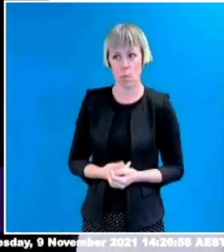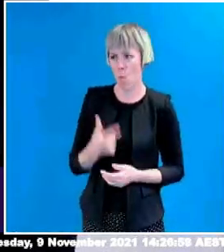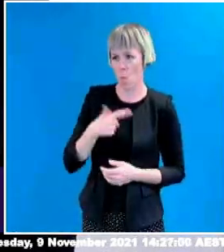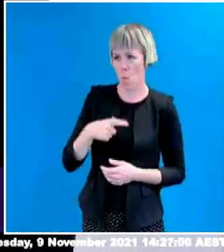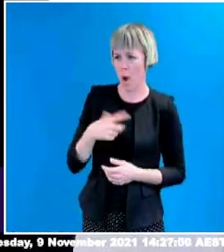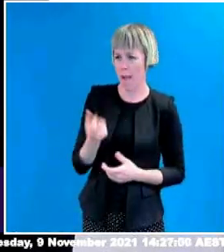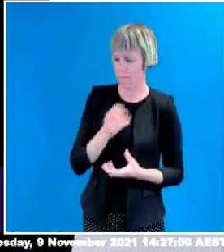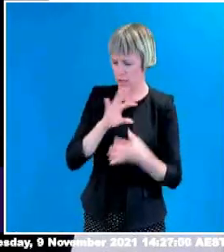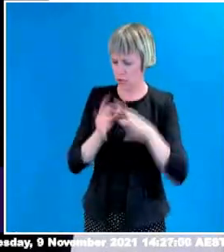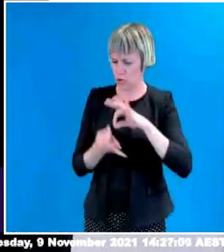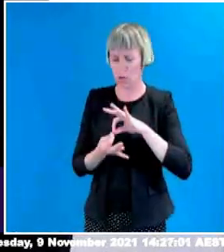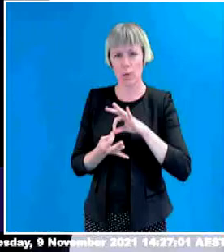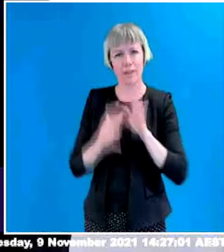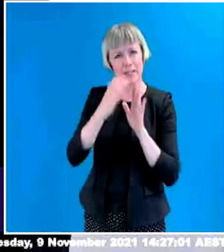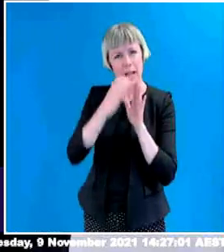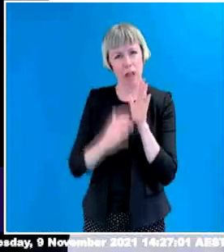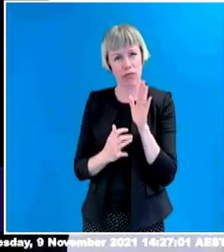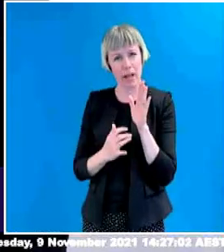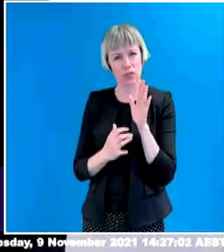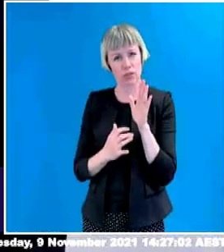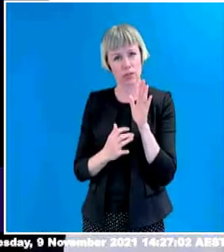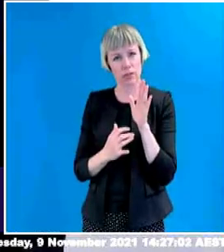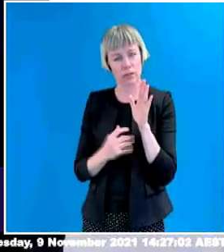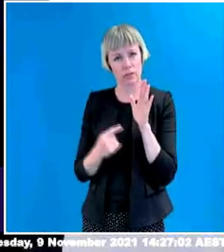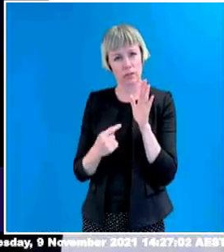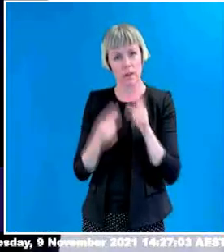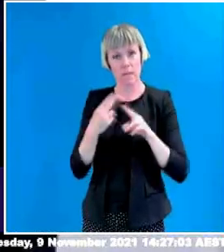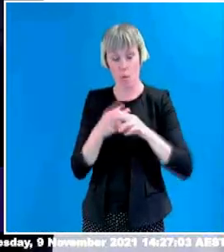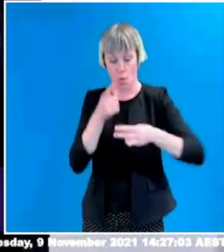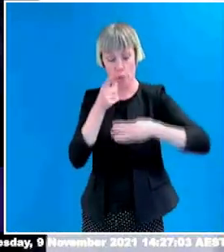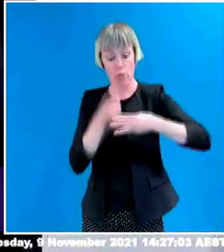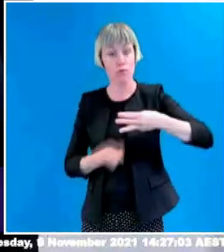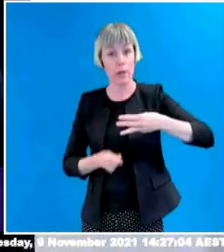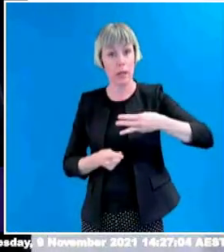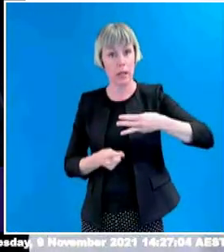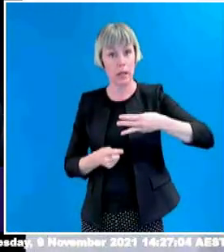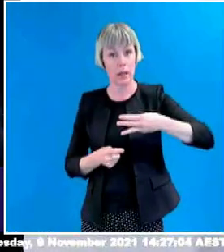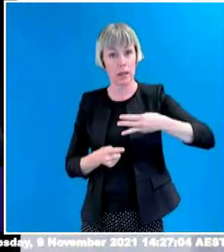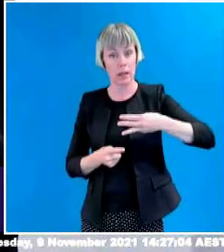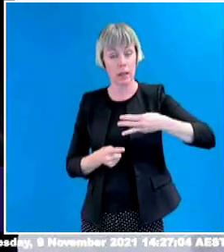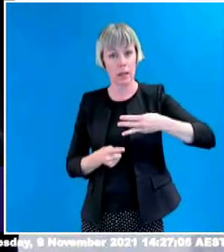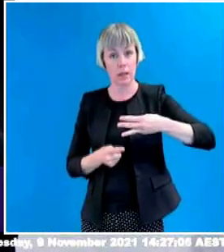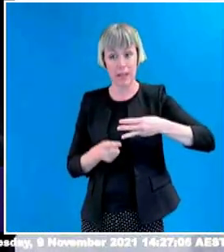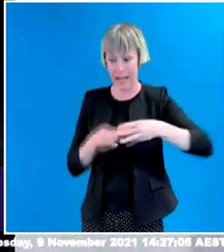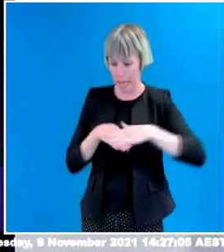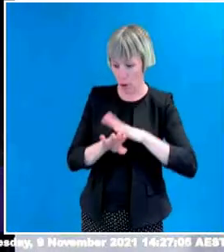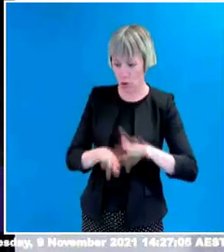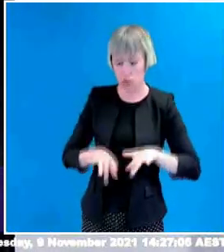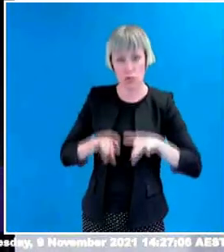those three areas continuing in Australia, where we are now some years